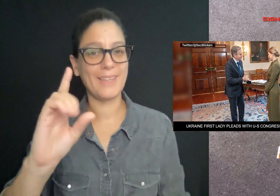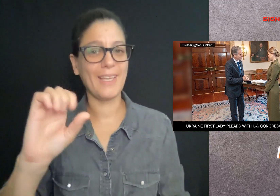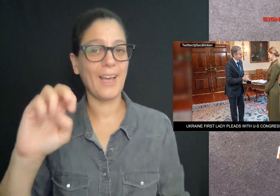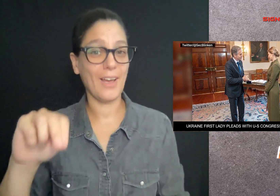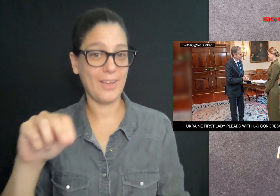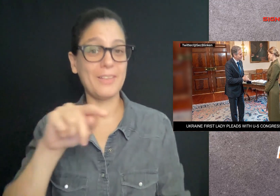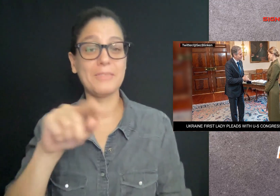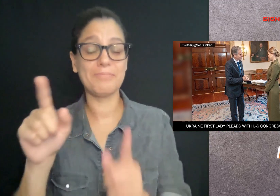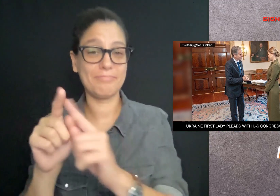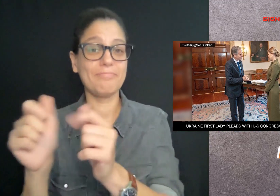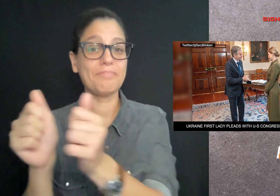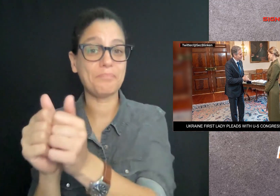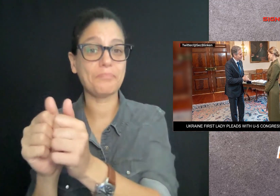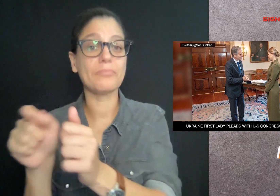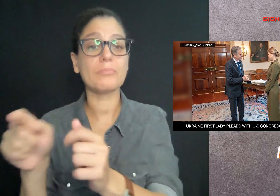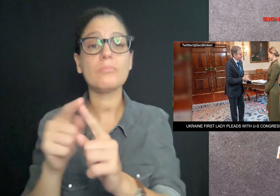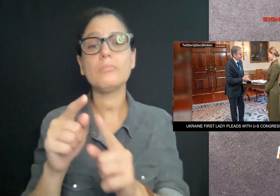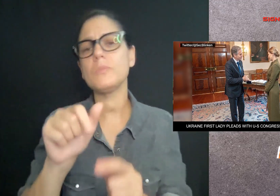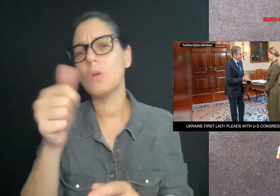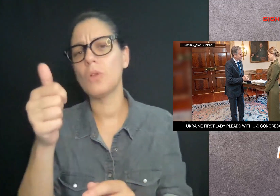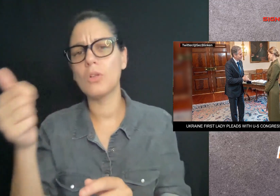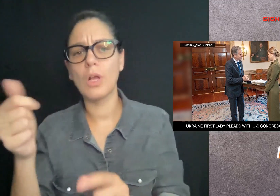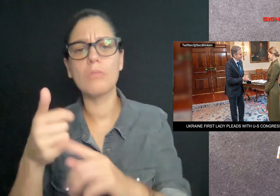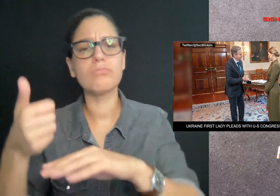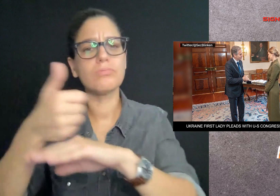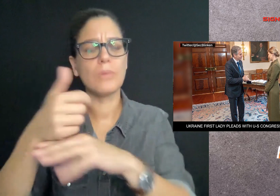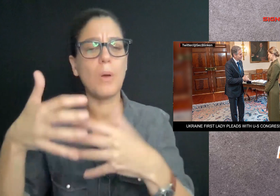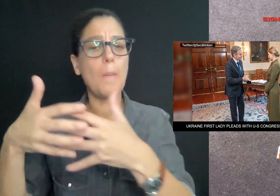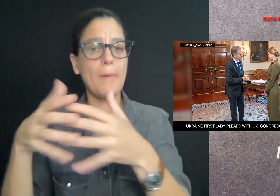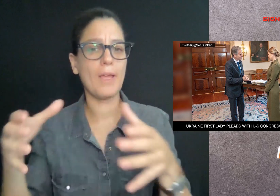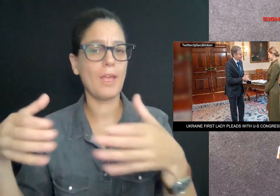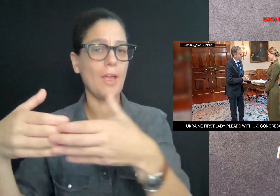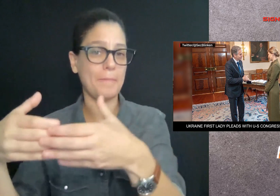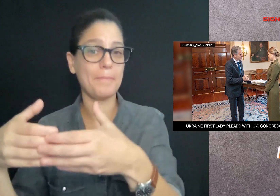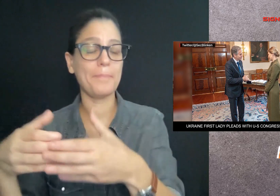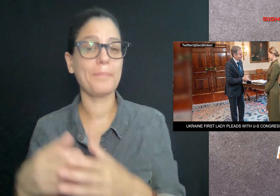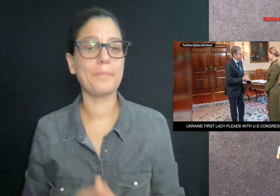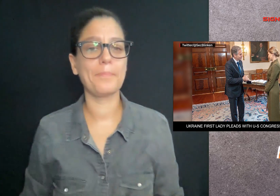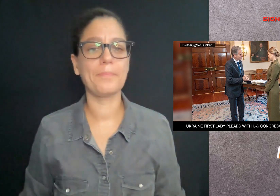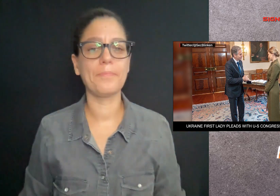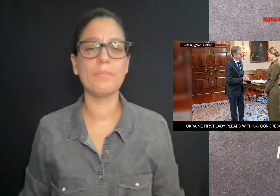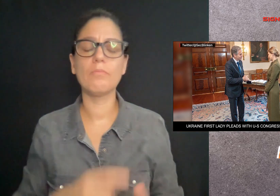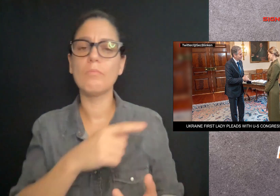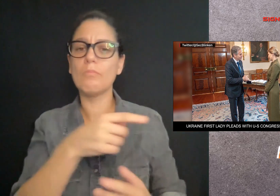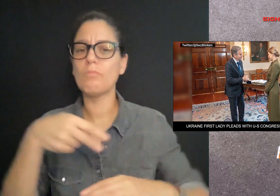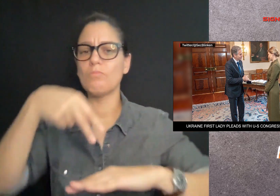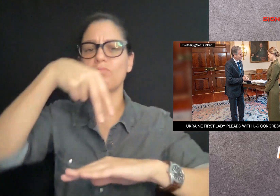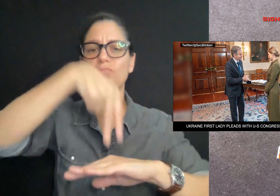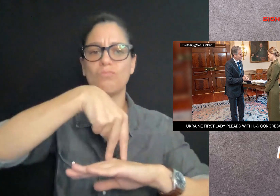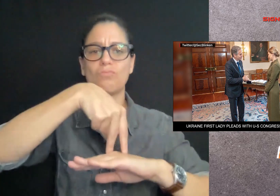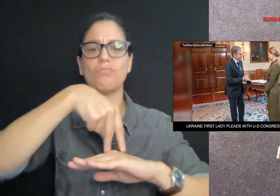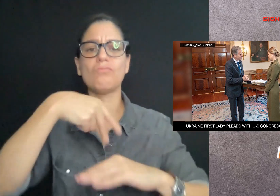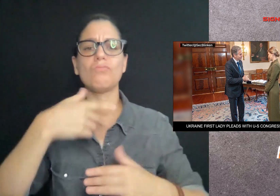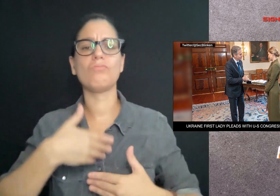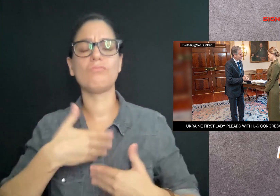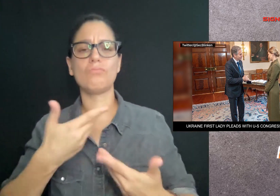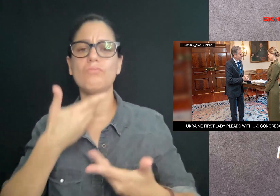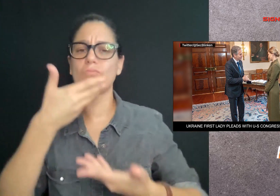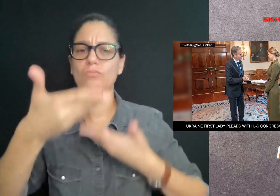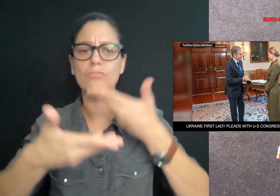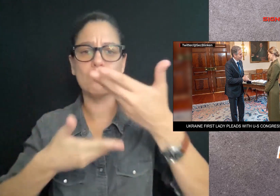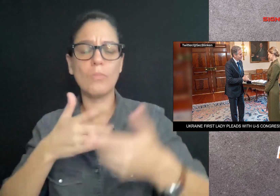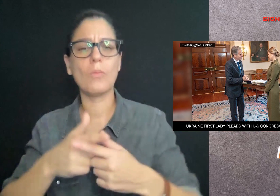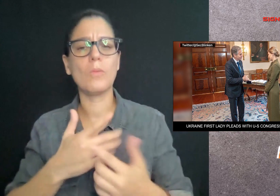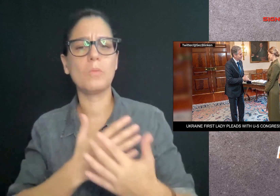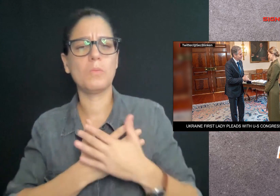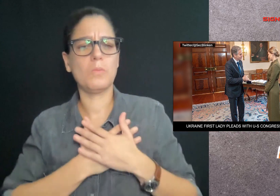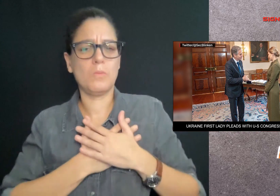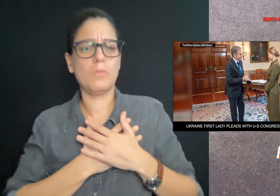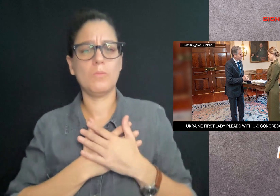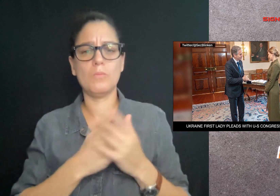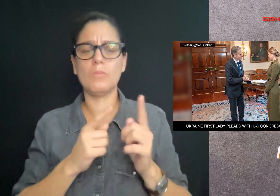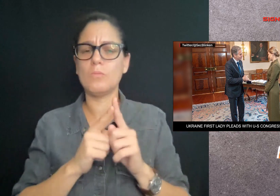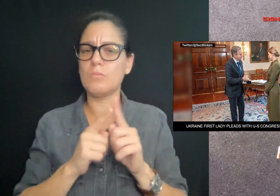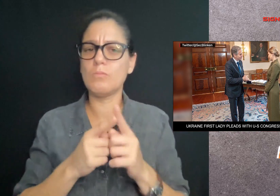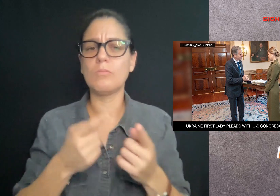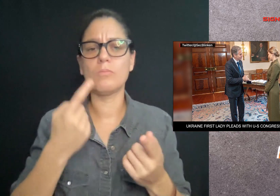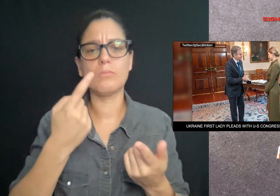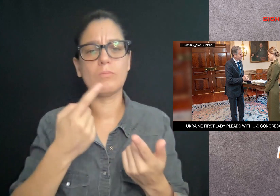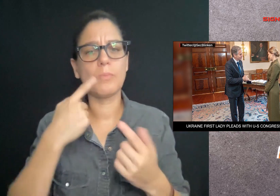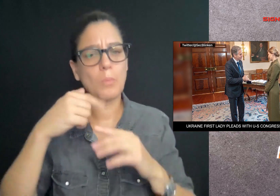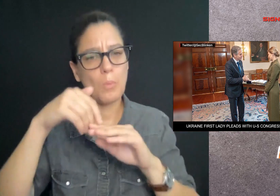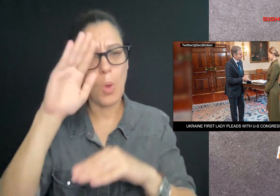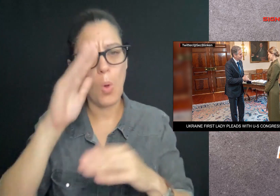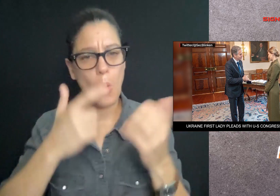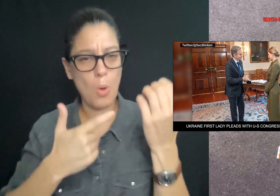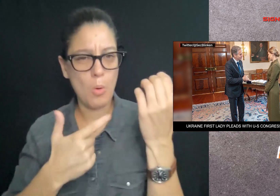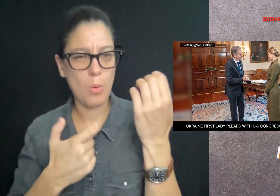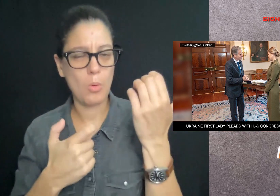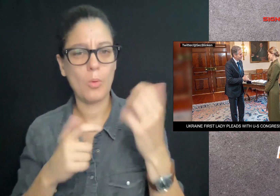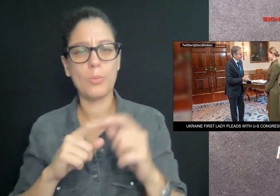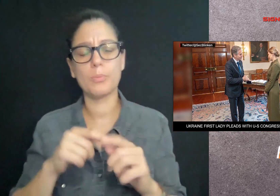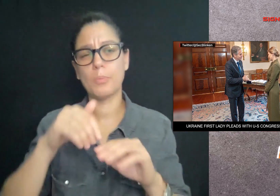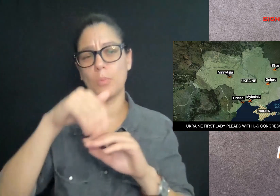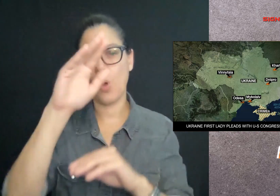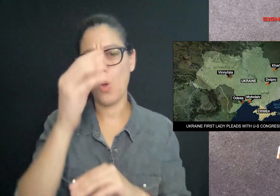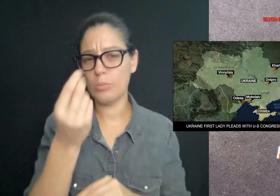as well as other US officials she made an emotional plea for more weapons